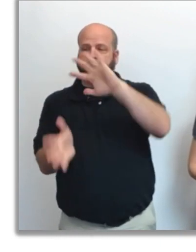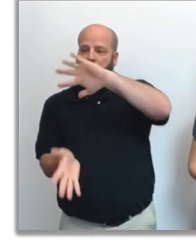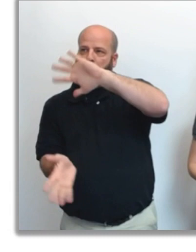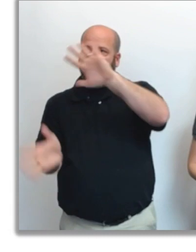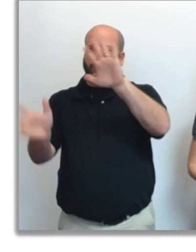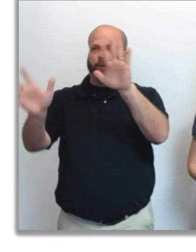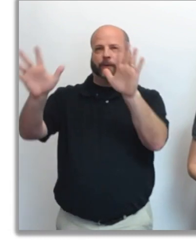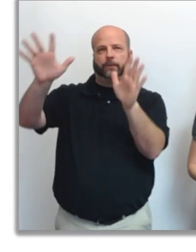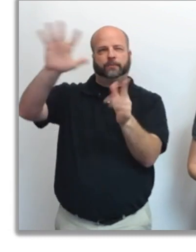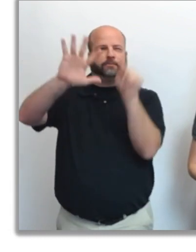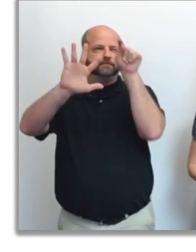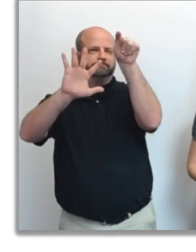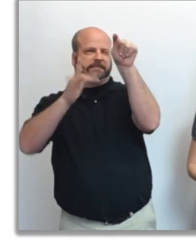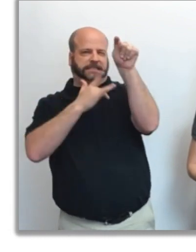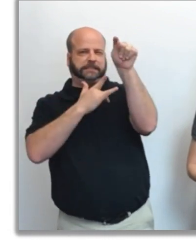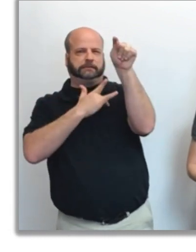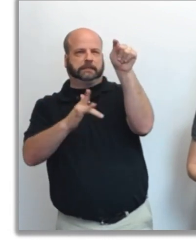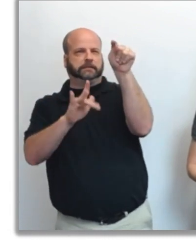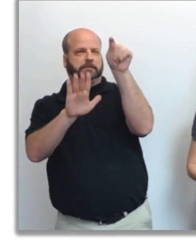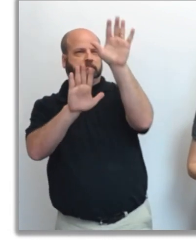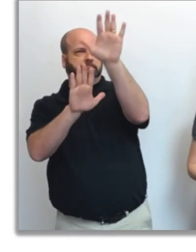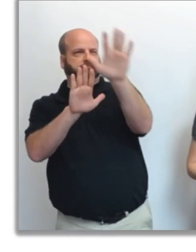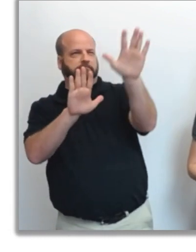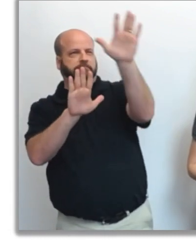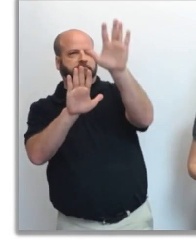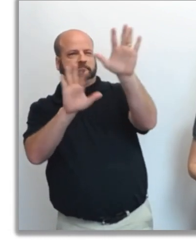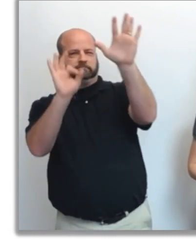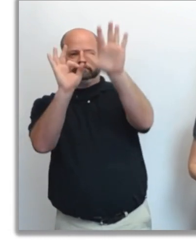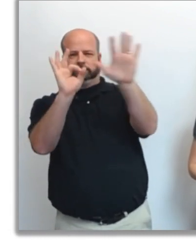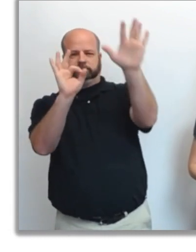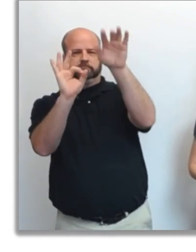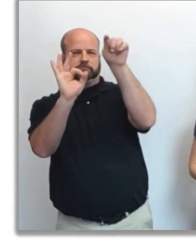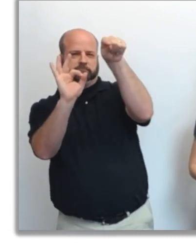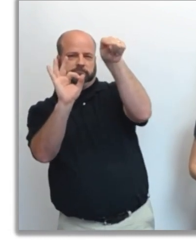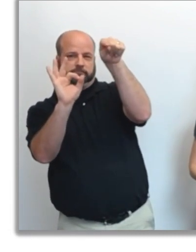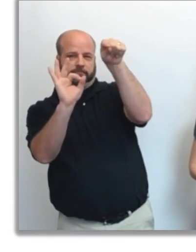These tornadoes are especially common in the right-front quadrant of the storm.